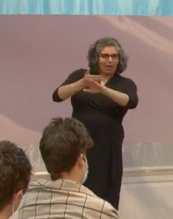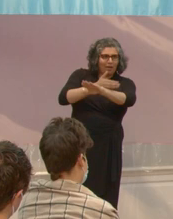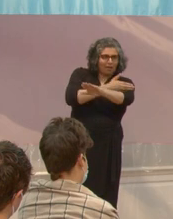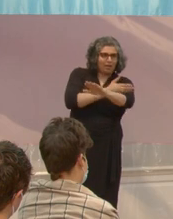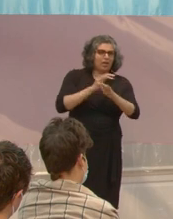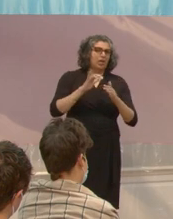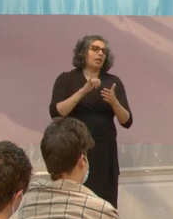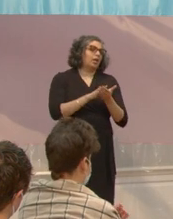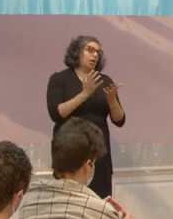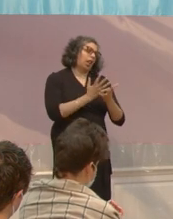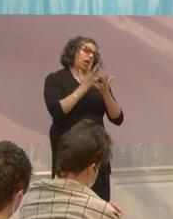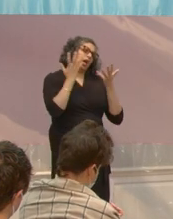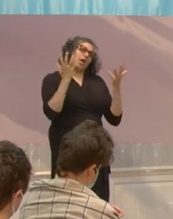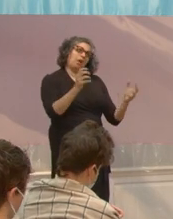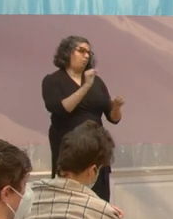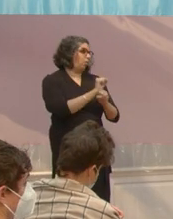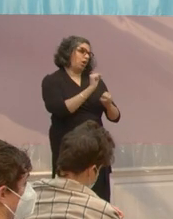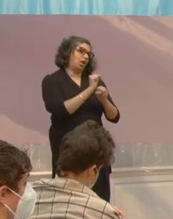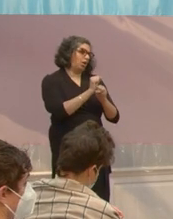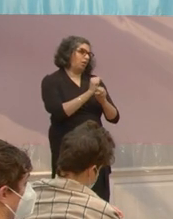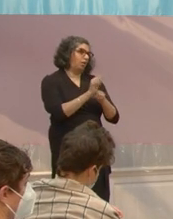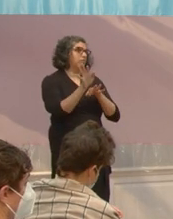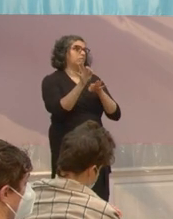it's a lot of work, because it's a lot of instruction involved.